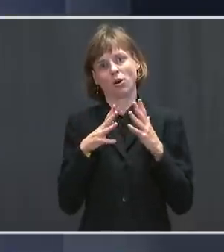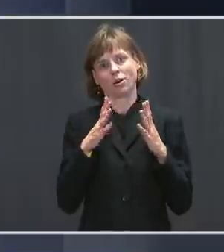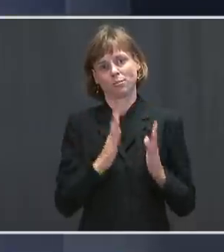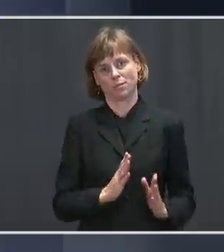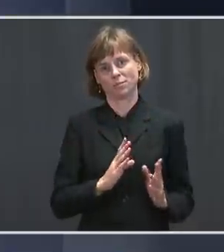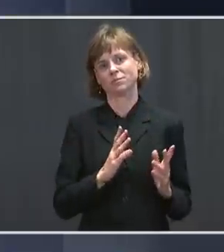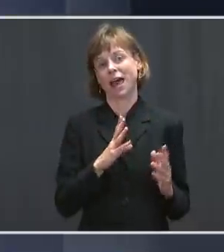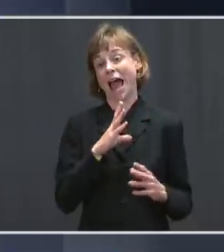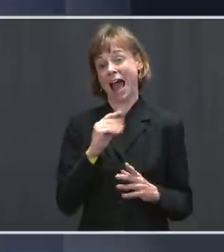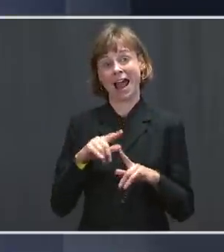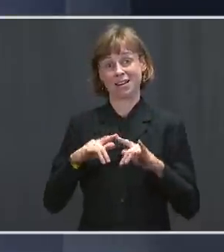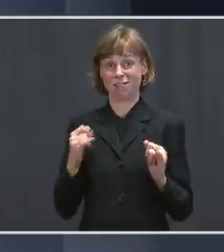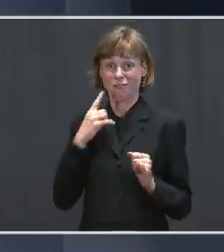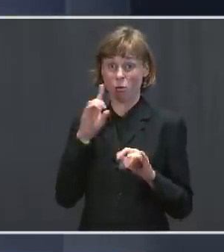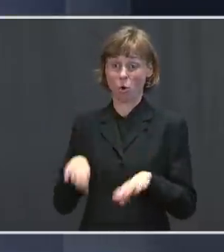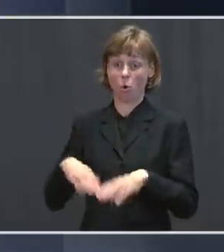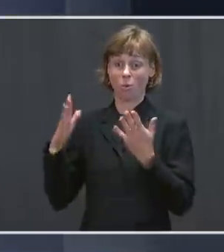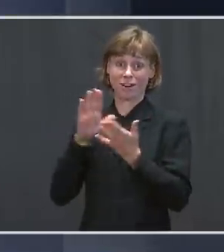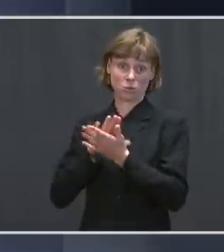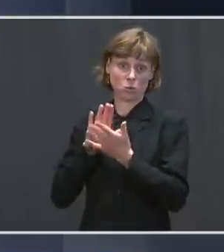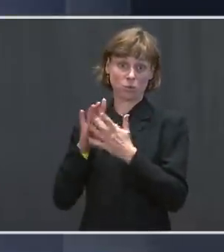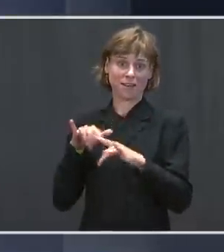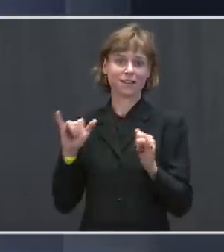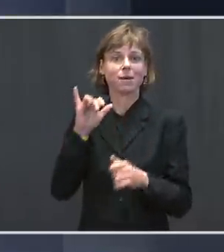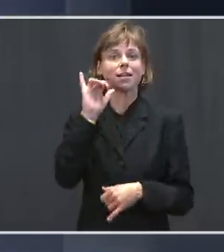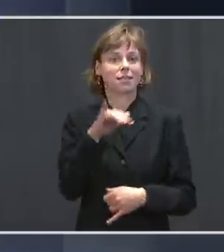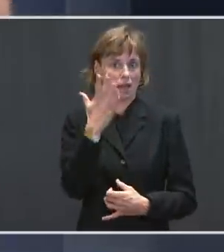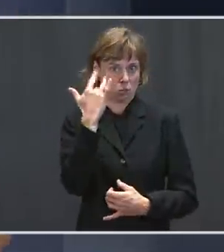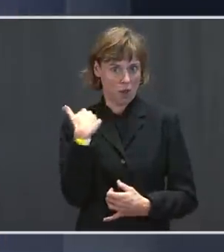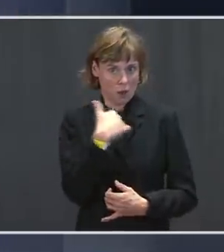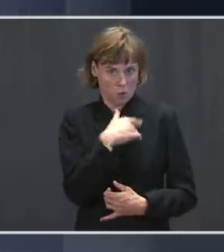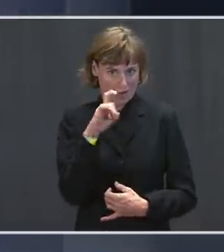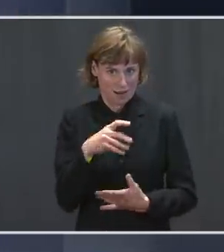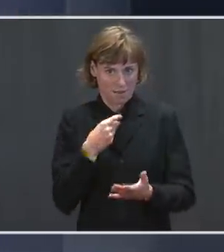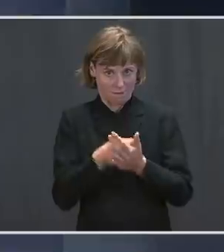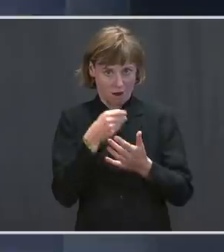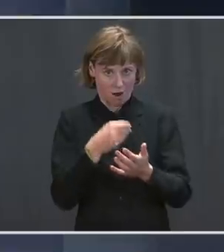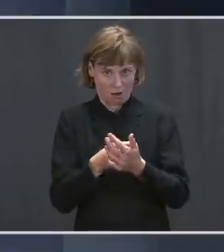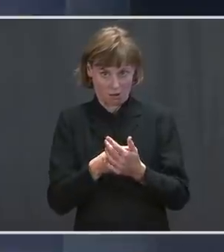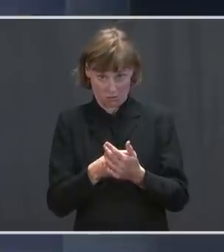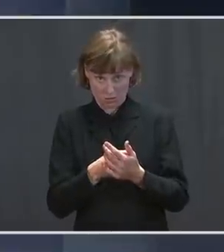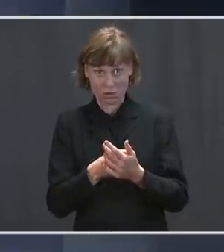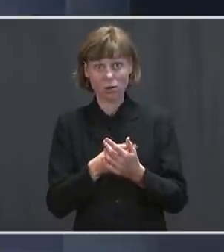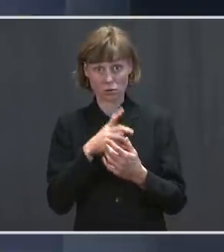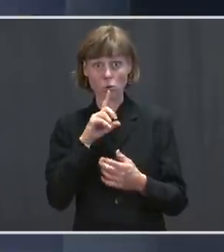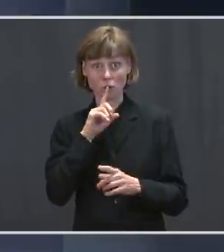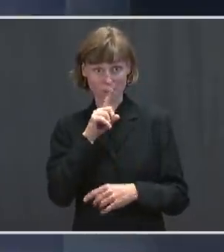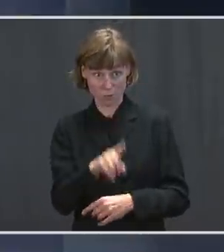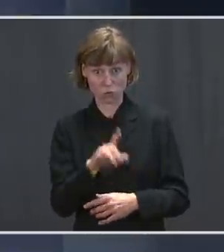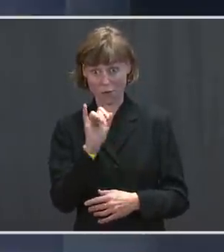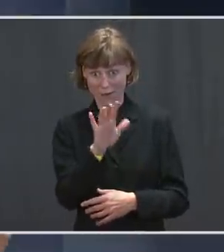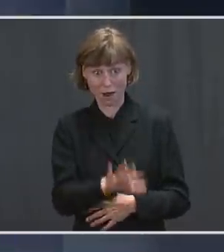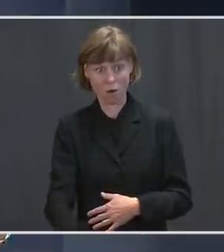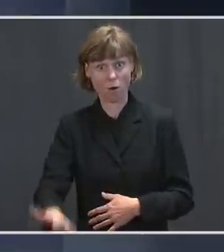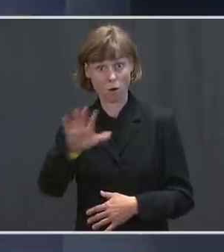That's one of the reasons that we need funding, in order to be able to effectively ensure that public schools across the country are able to do that.